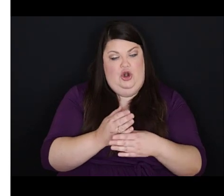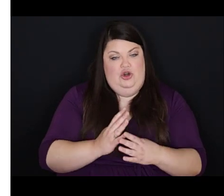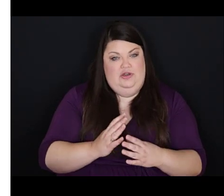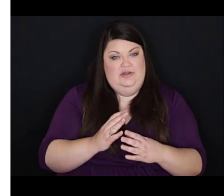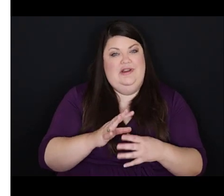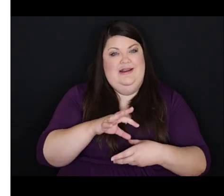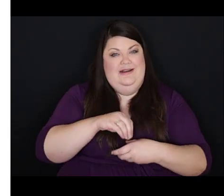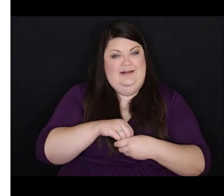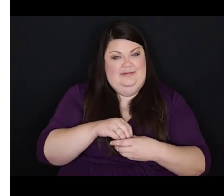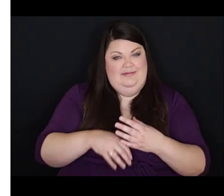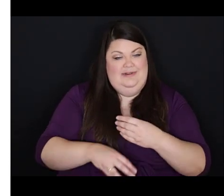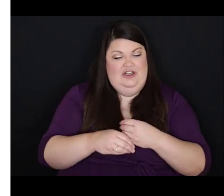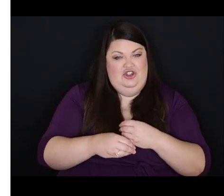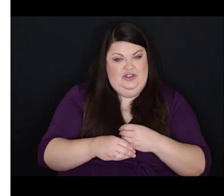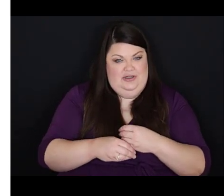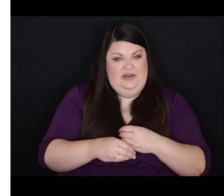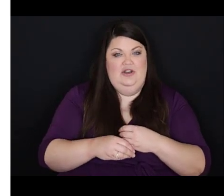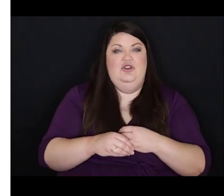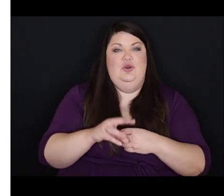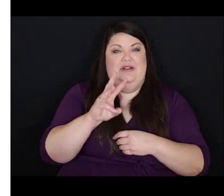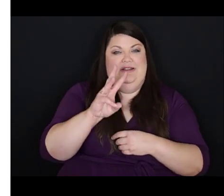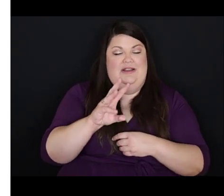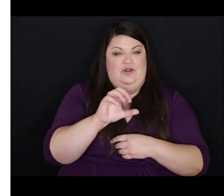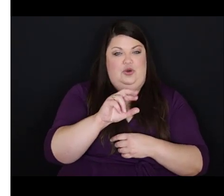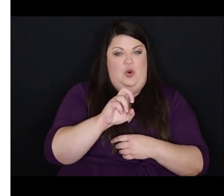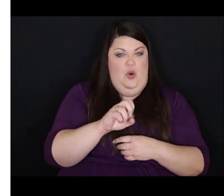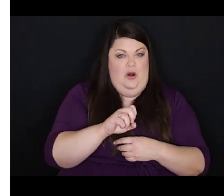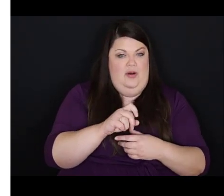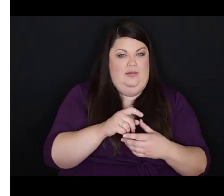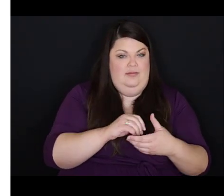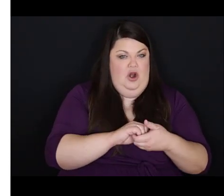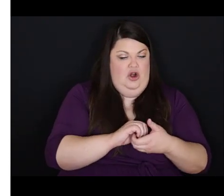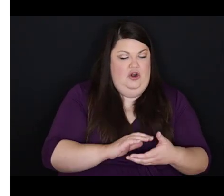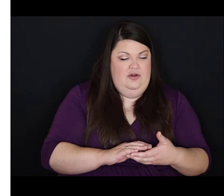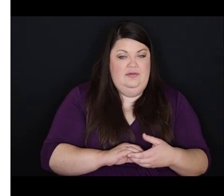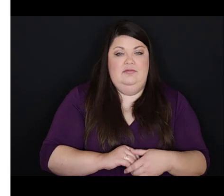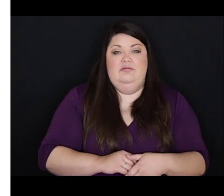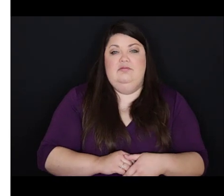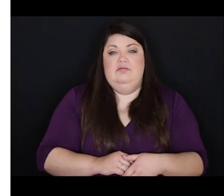core program partners. The partner programs that could be included in a Combined State